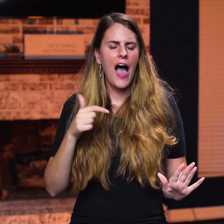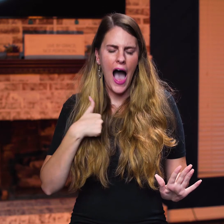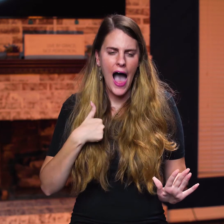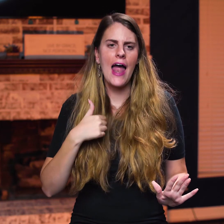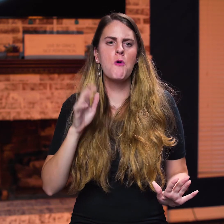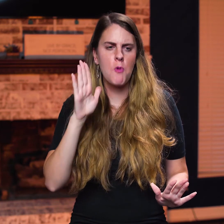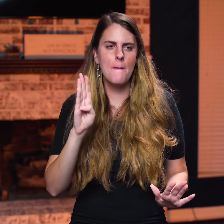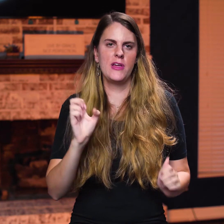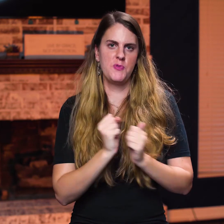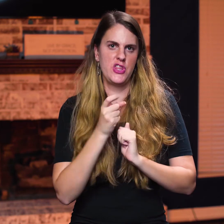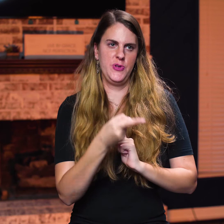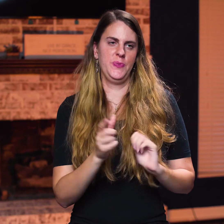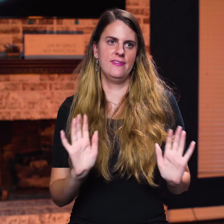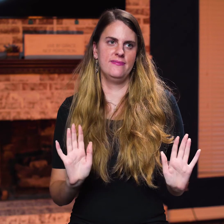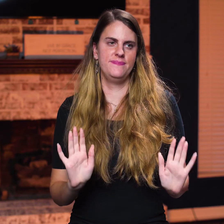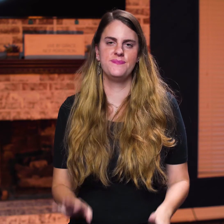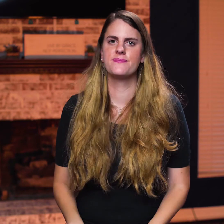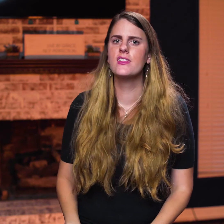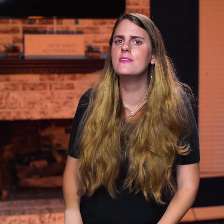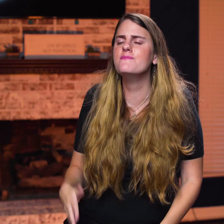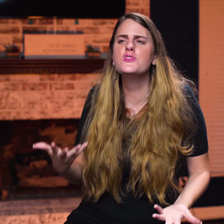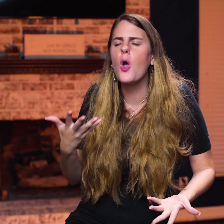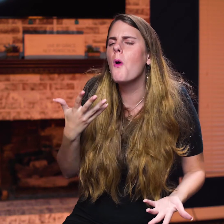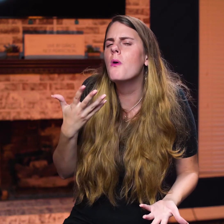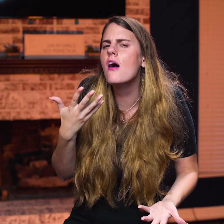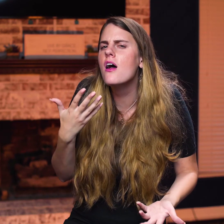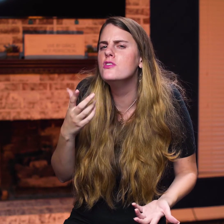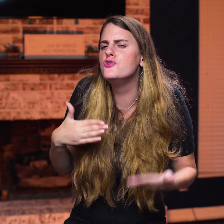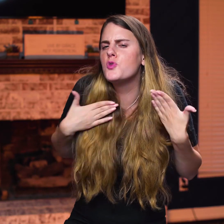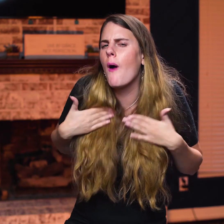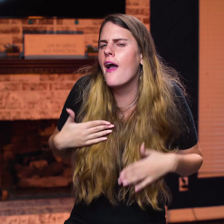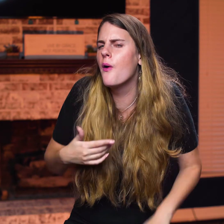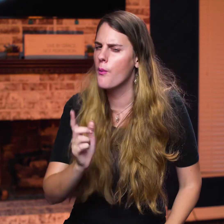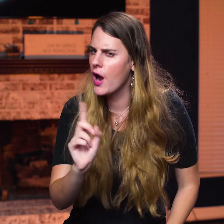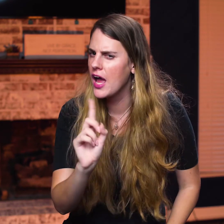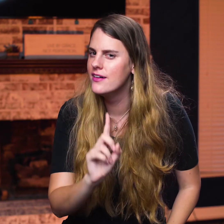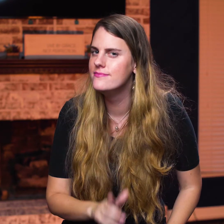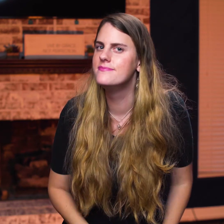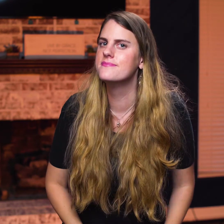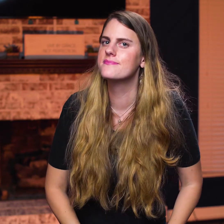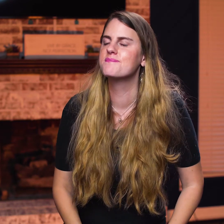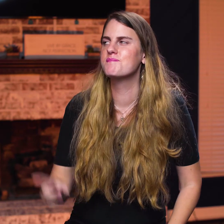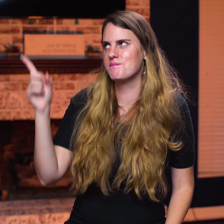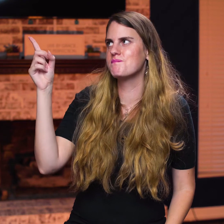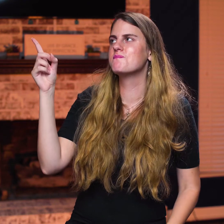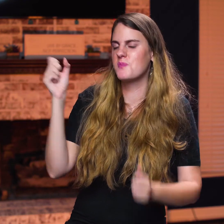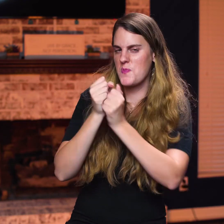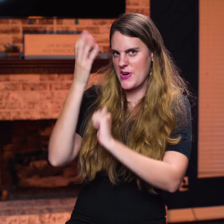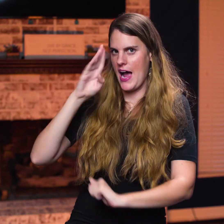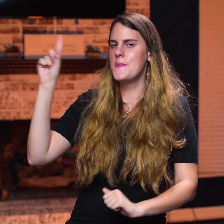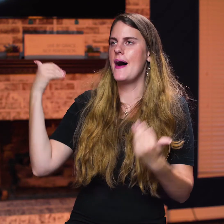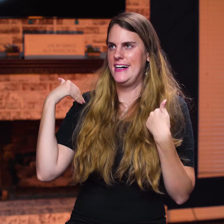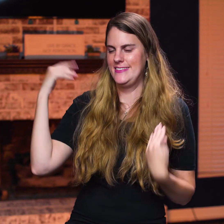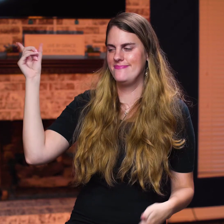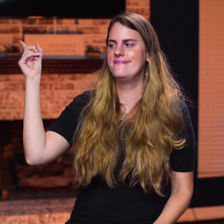And He’s with you. And He is where the joy is!